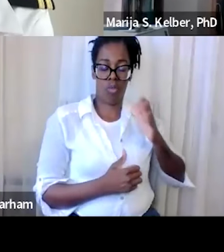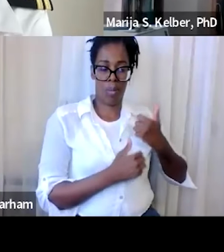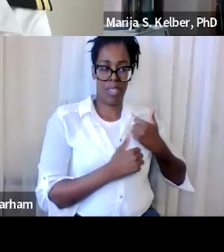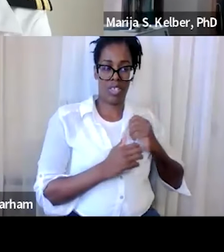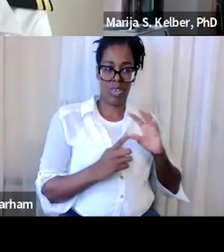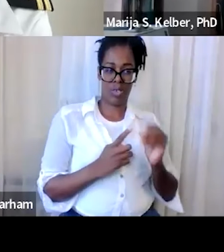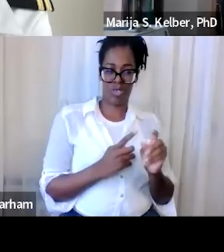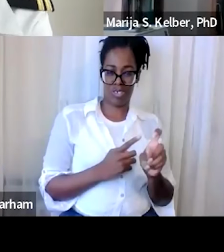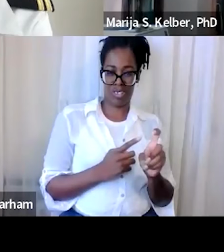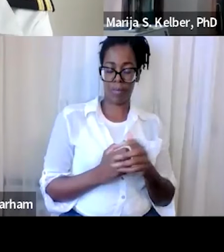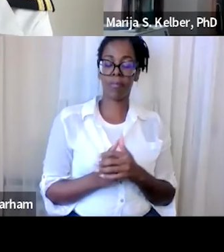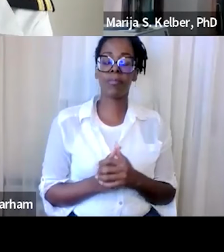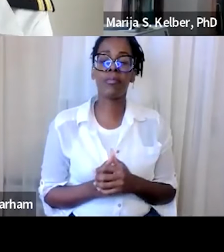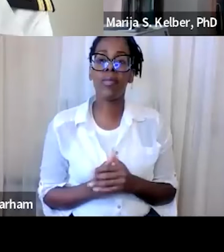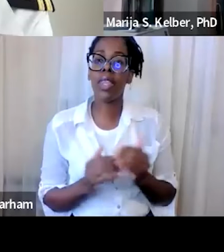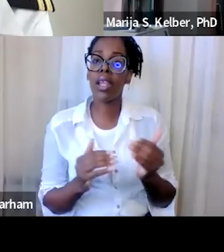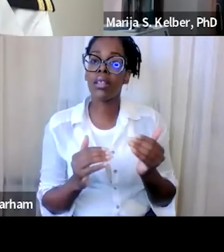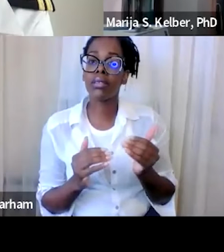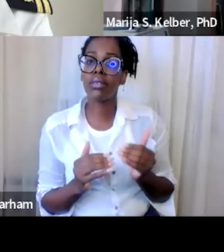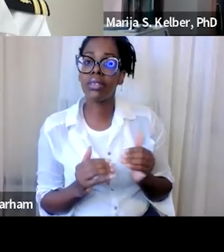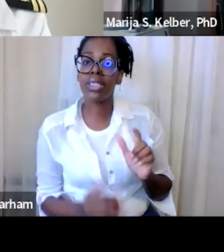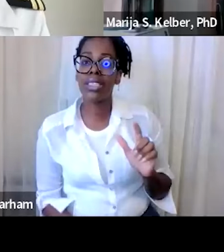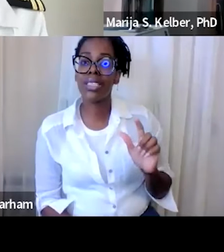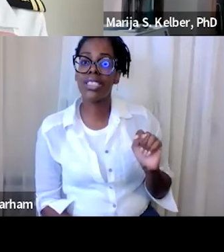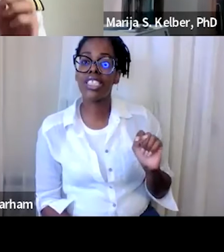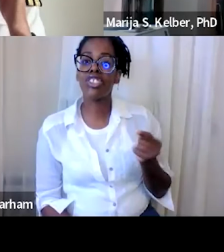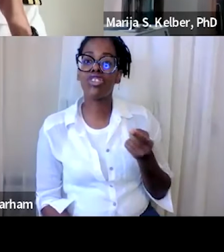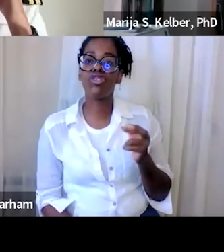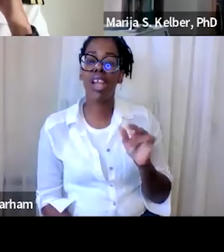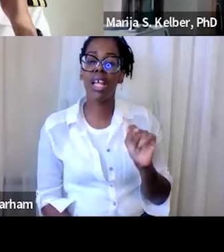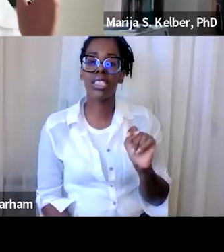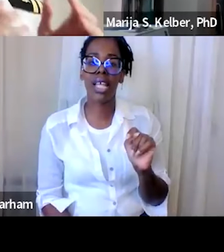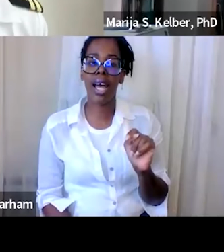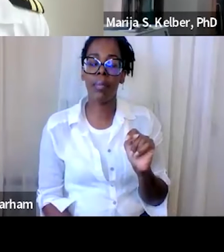Thank you. Dr. Kelber or- - Oh, I think Lieutenant Grant. Oh, sorry. - Lieutenant Grant. Yeah, I'll jump in.